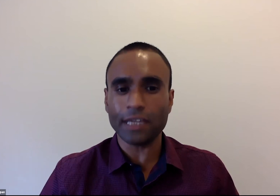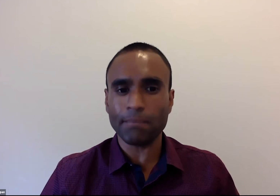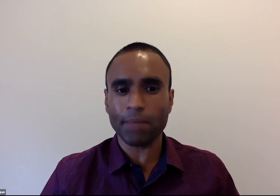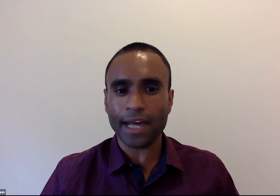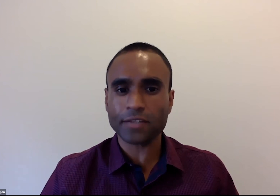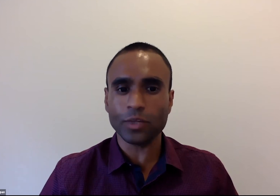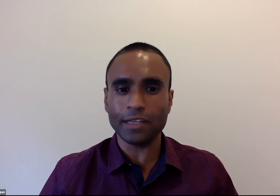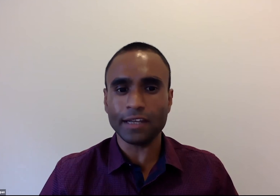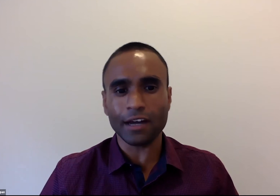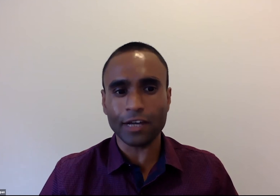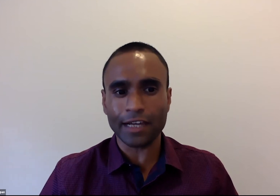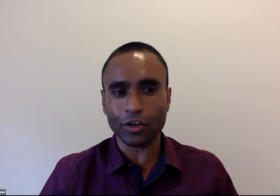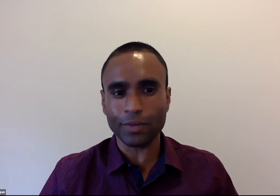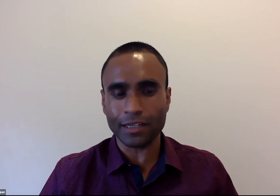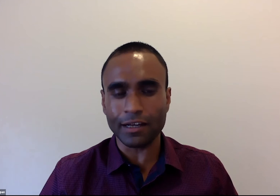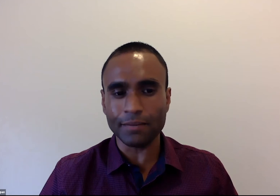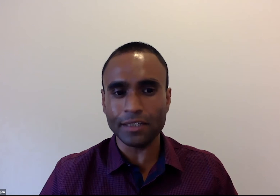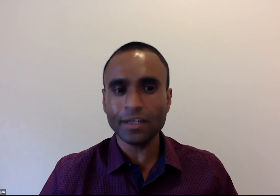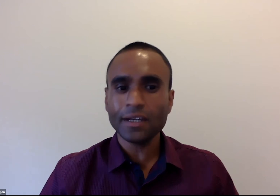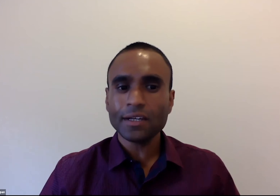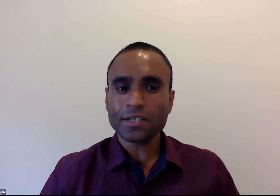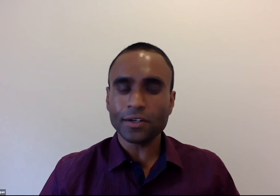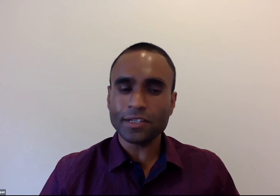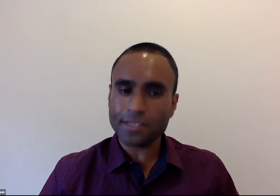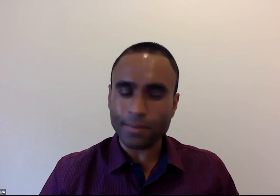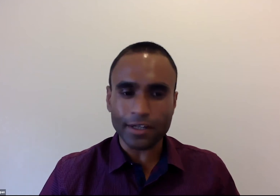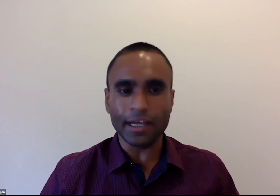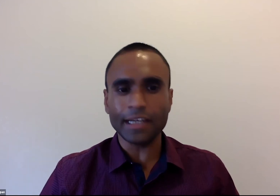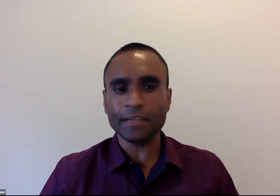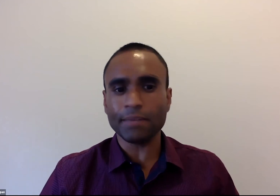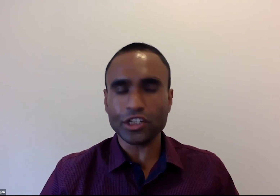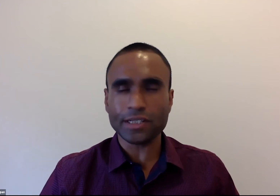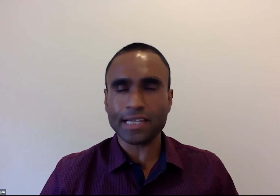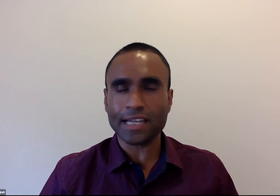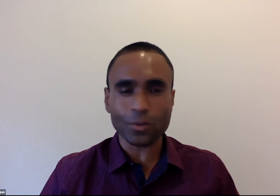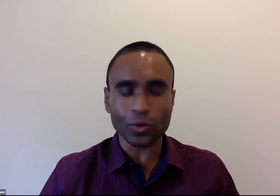impact within the current economic climate. So this is about aligning the budgets against all